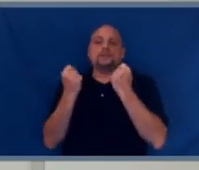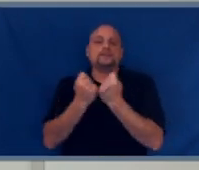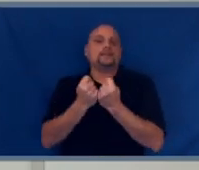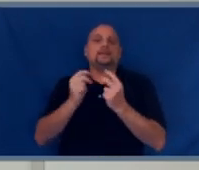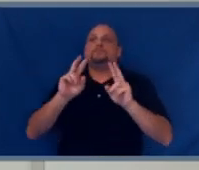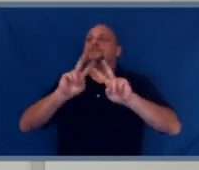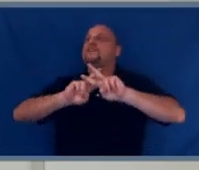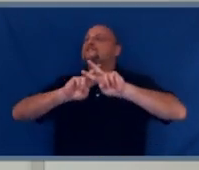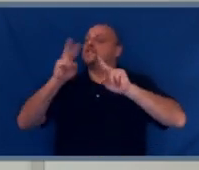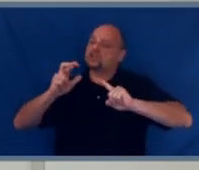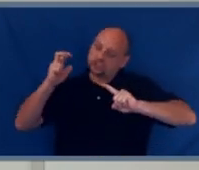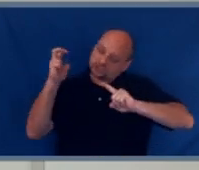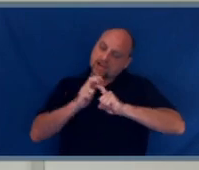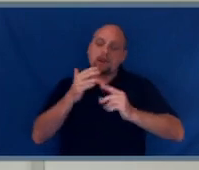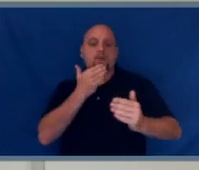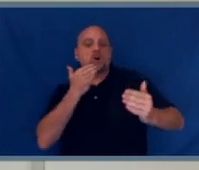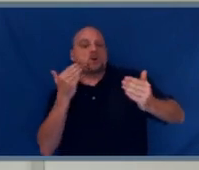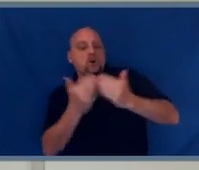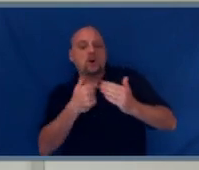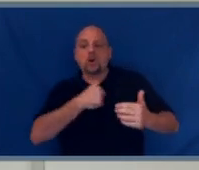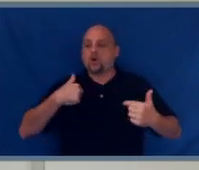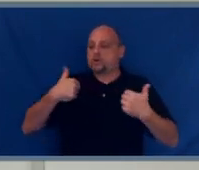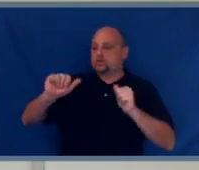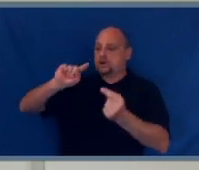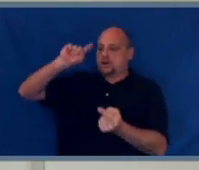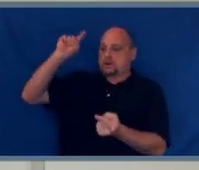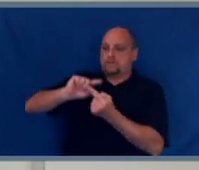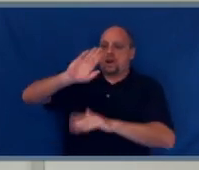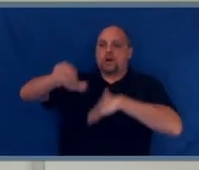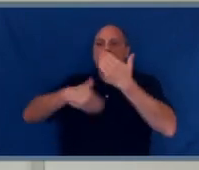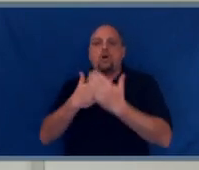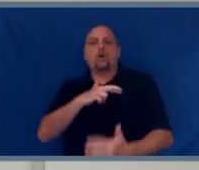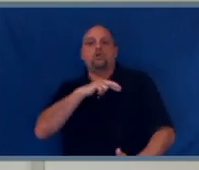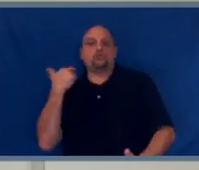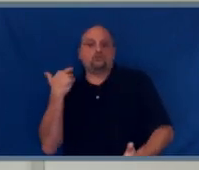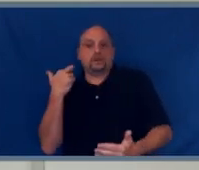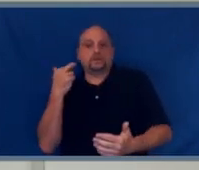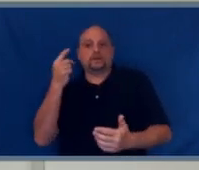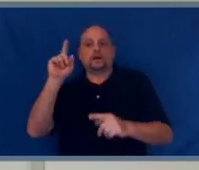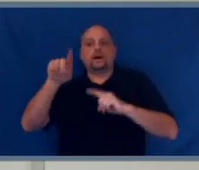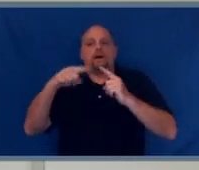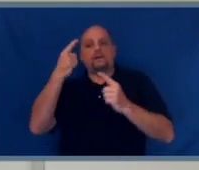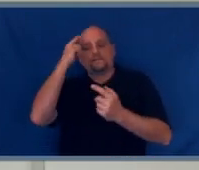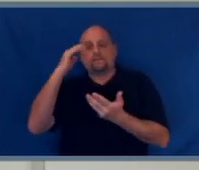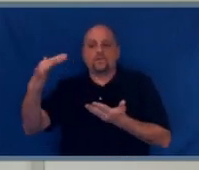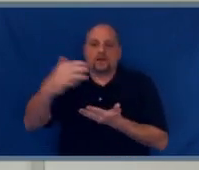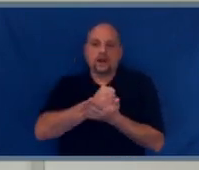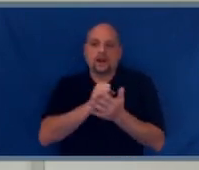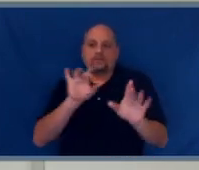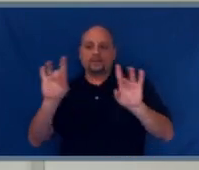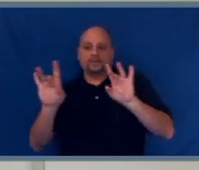POSSIBLE TO MINIMISE THE RIVALS ASSOCIATED WITH GATHERING THE